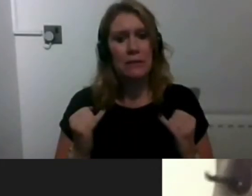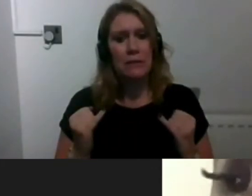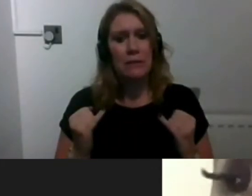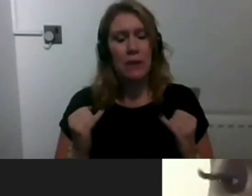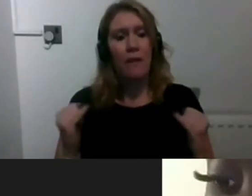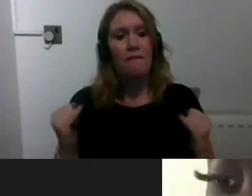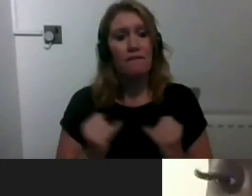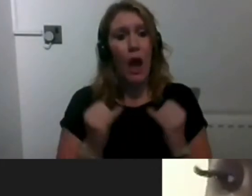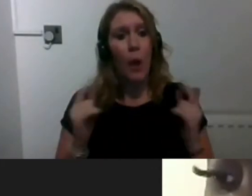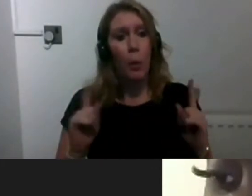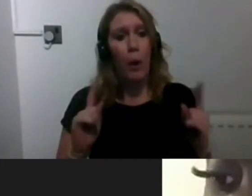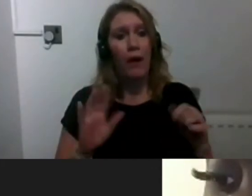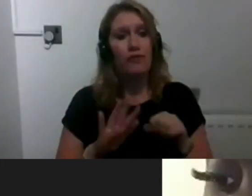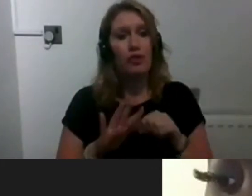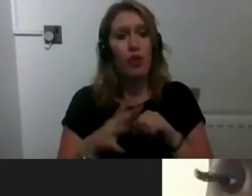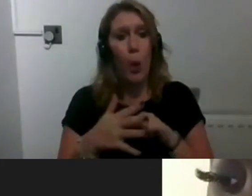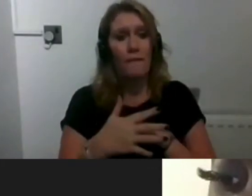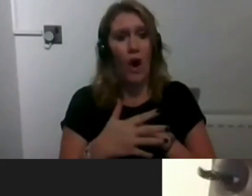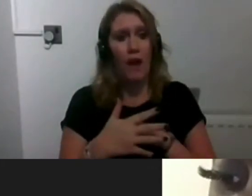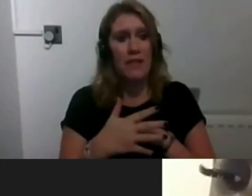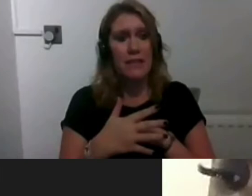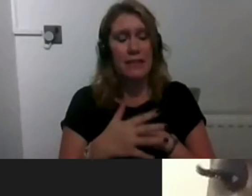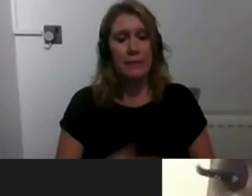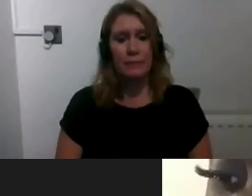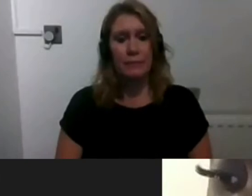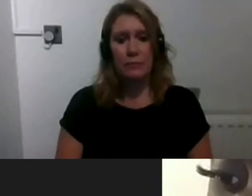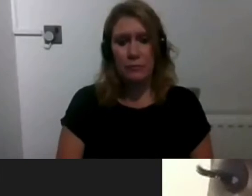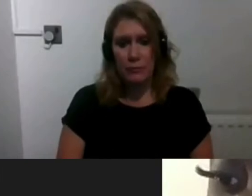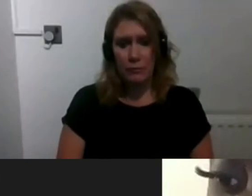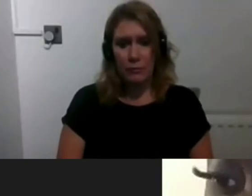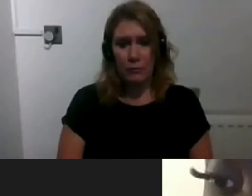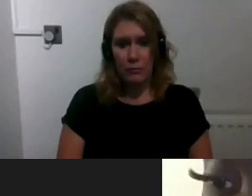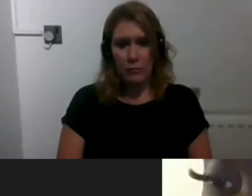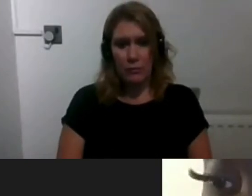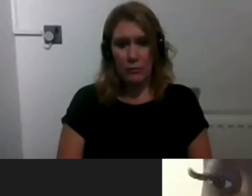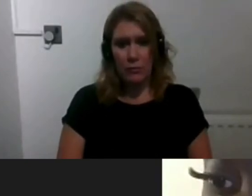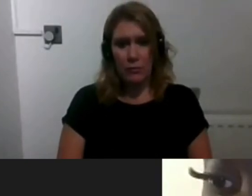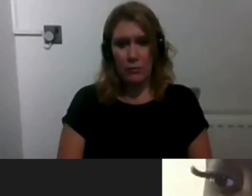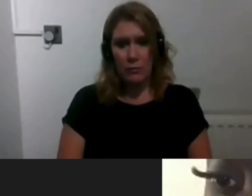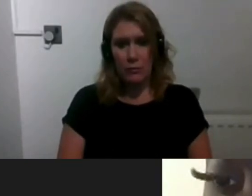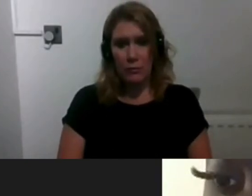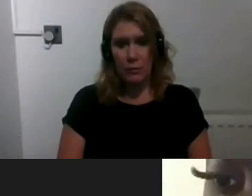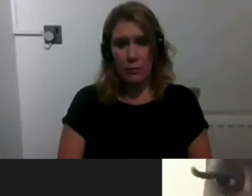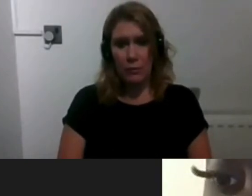Ok here it goes.